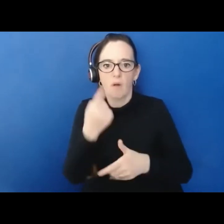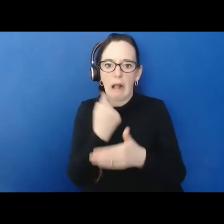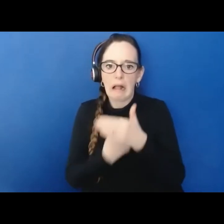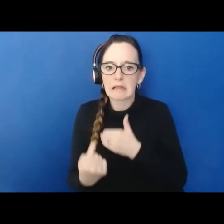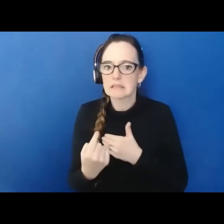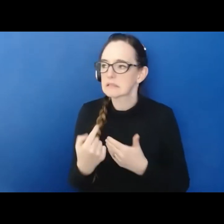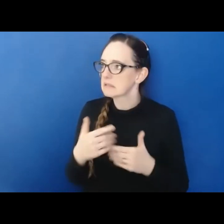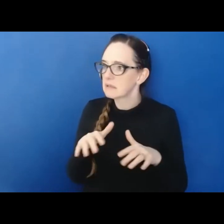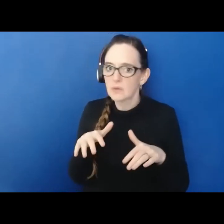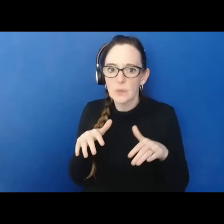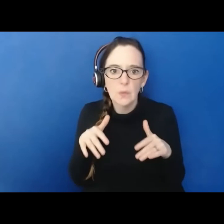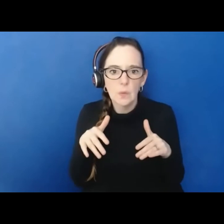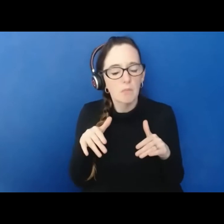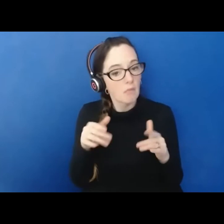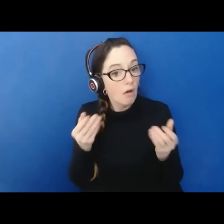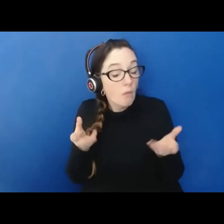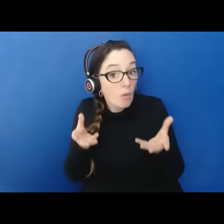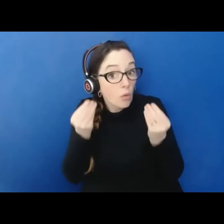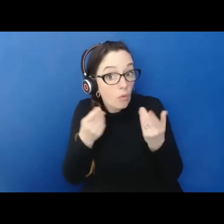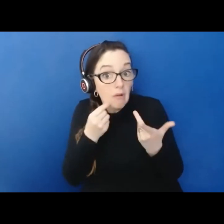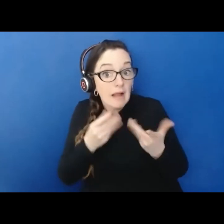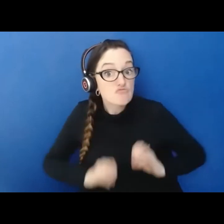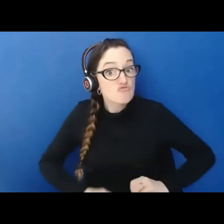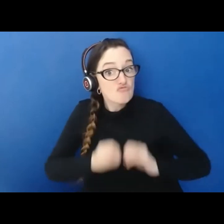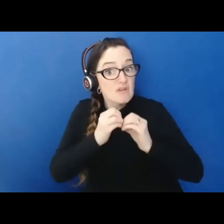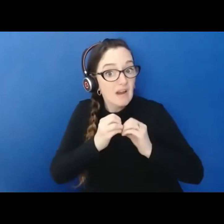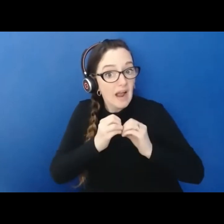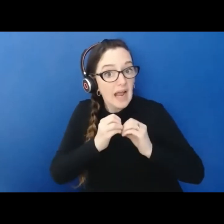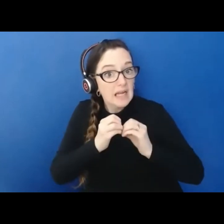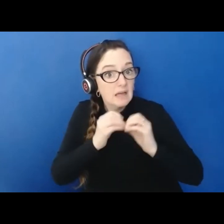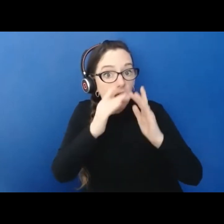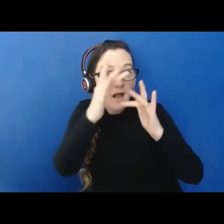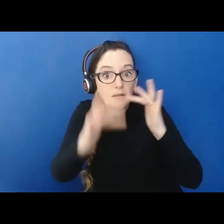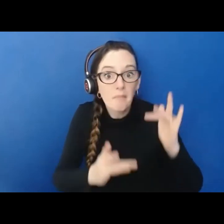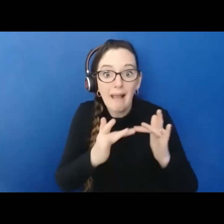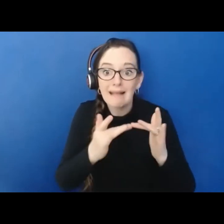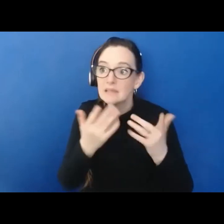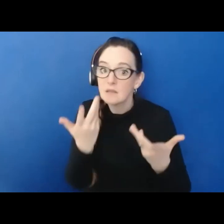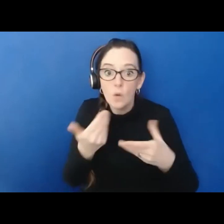and that we were able to create space to include and to connect with different people.